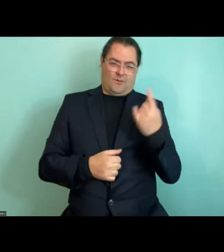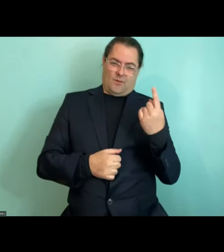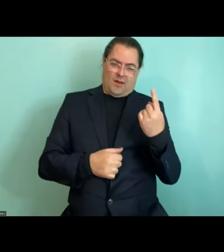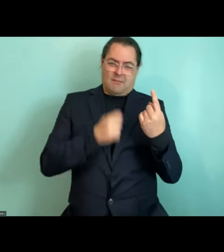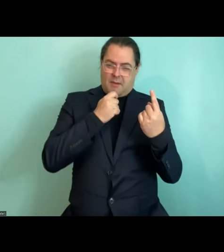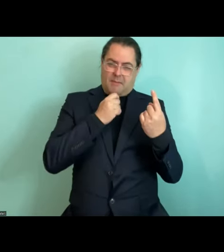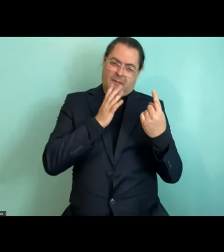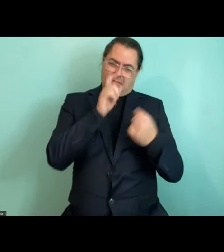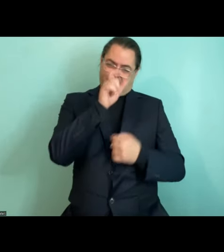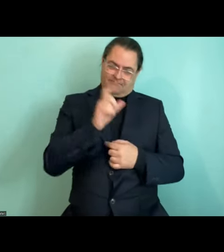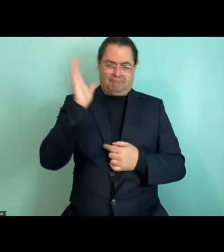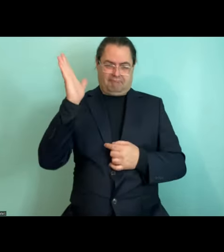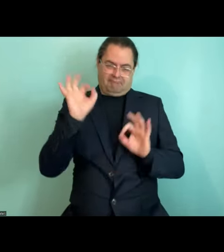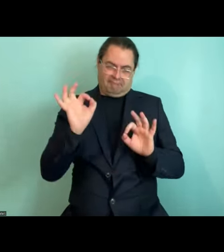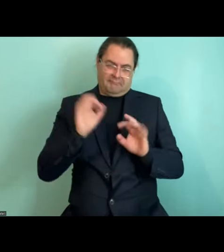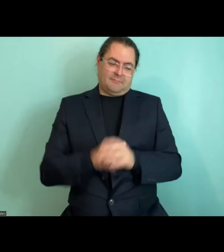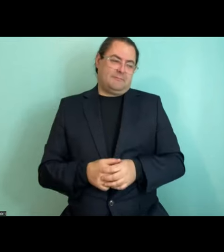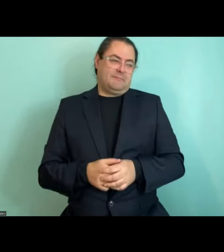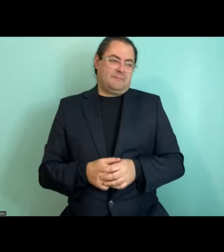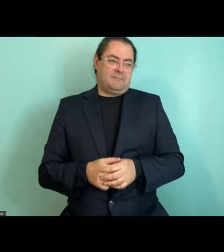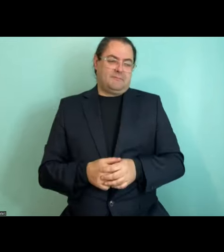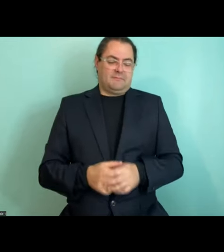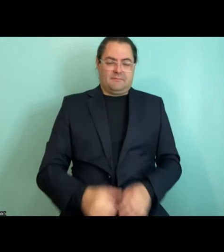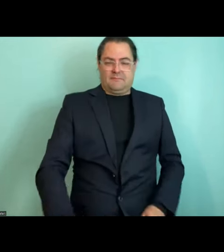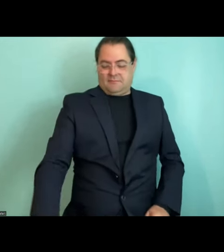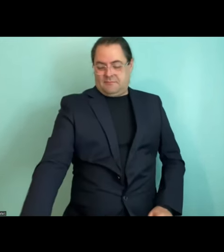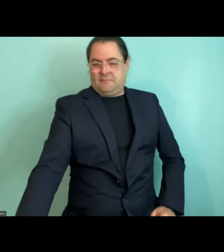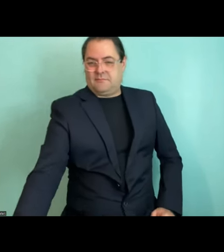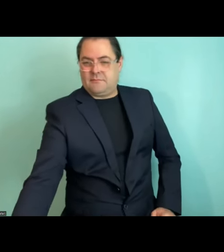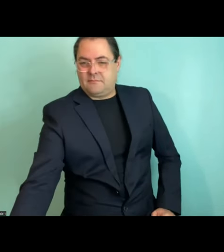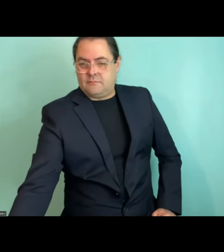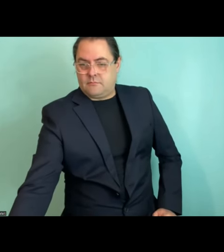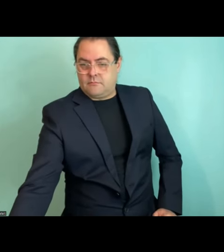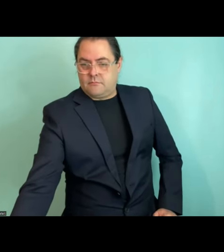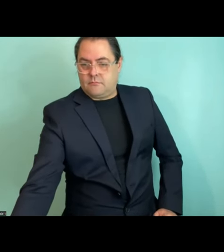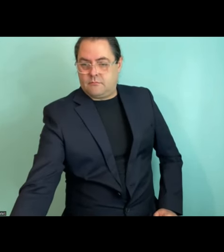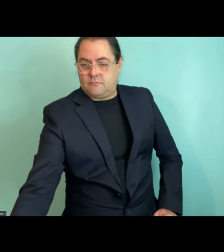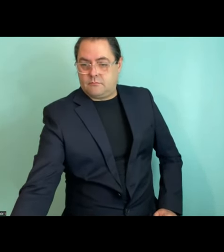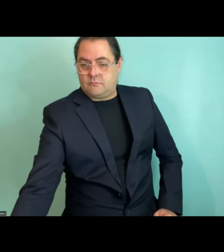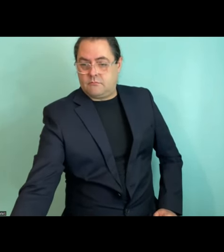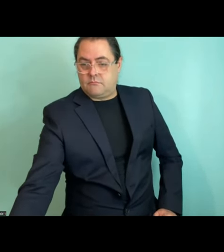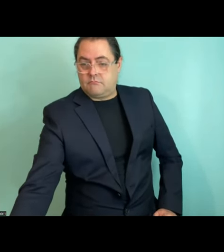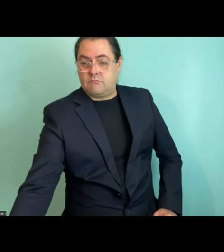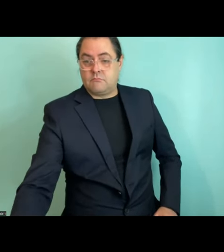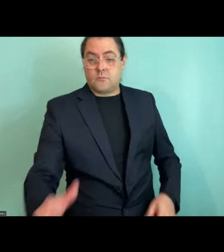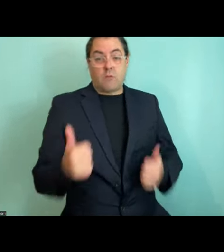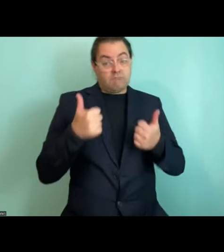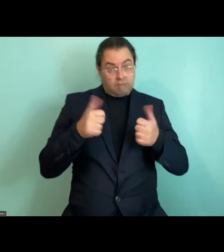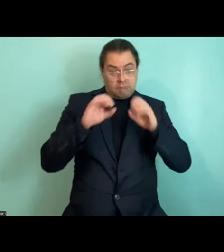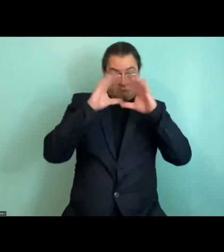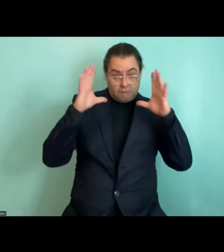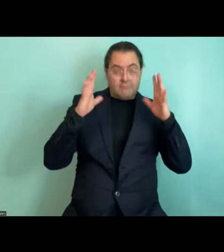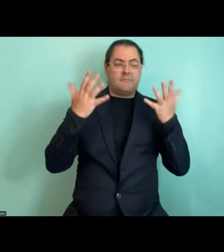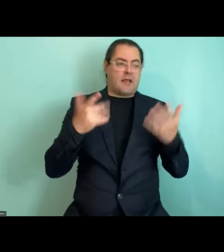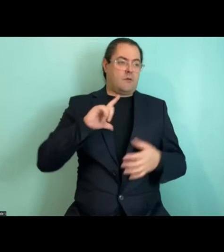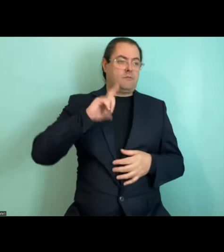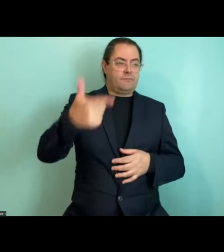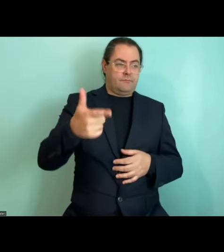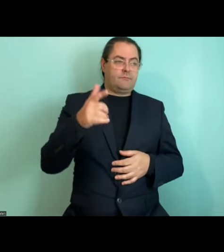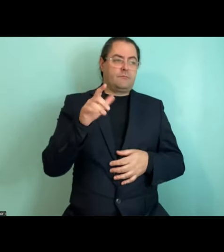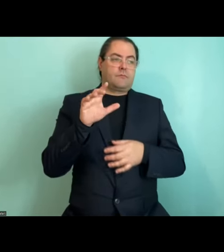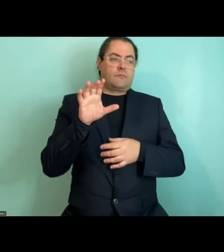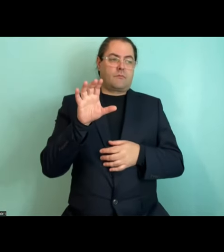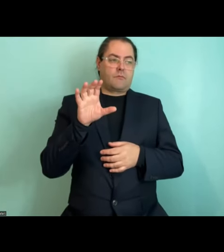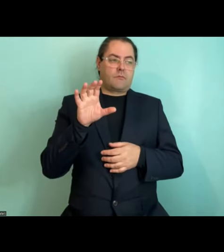you see me on fit or chef de la DVFC de la Cruz you're also kind of independent by me